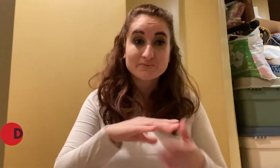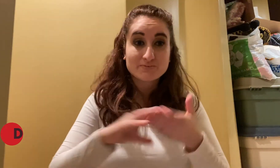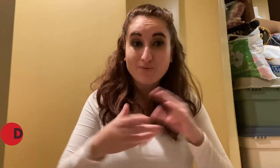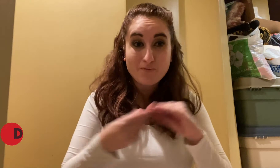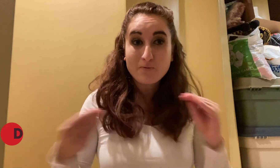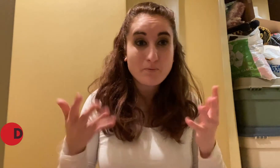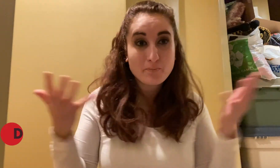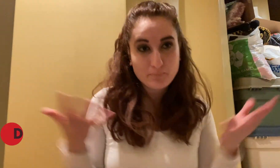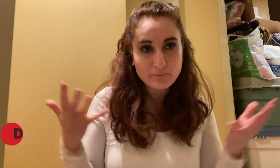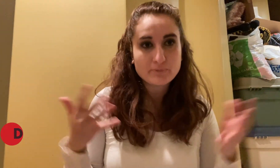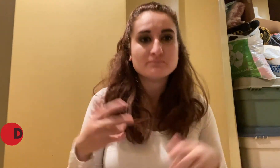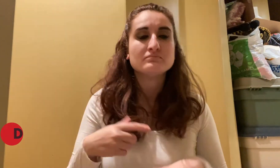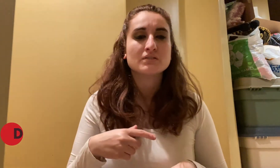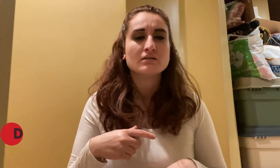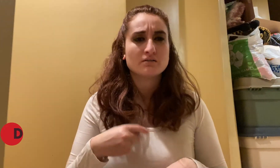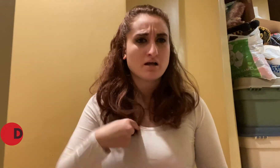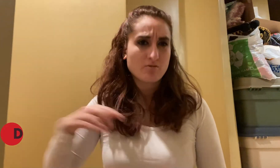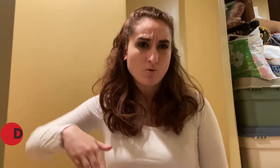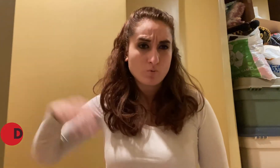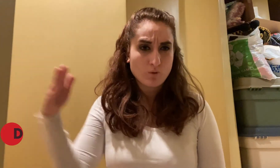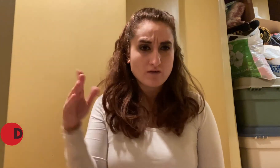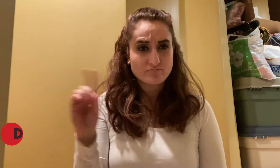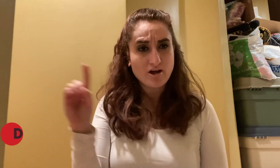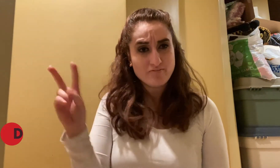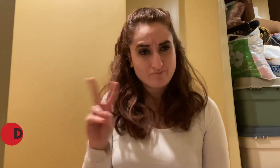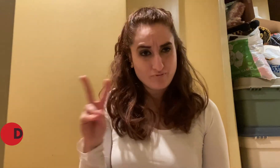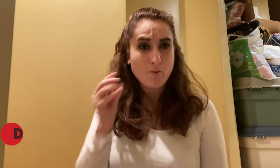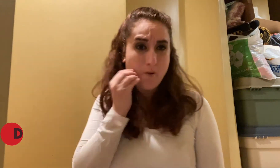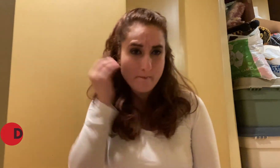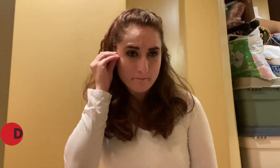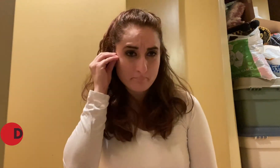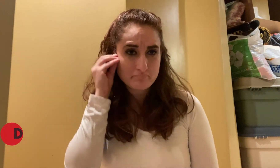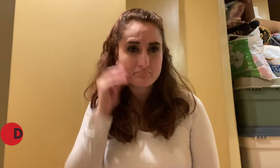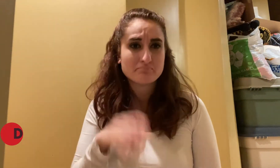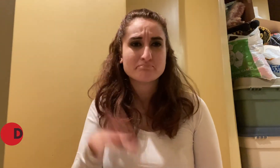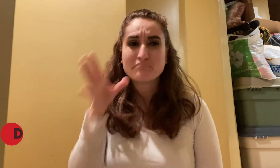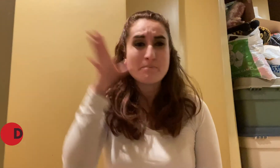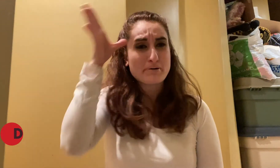[Avril]: The story is about my upbringing and domestic violence